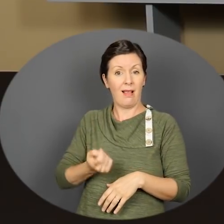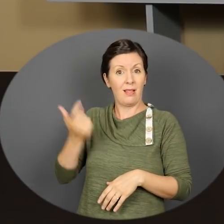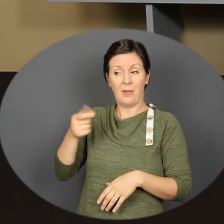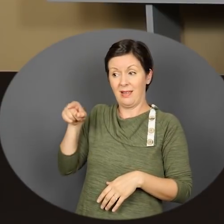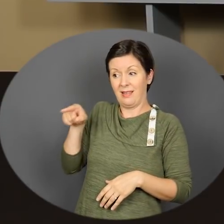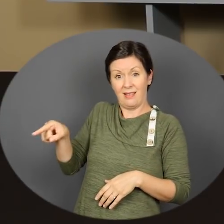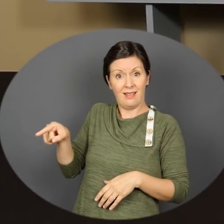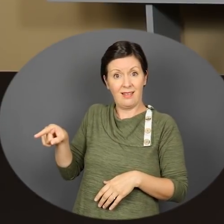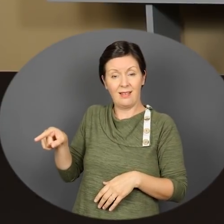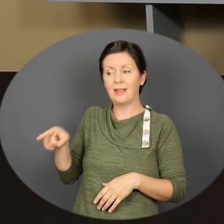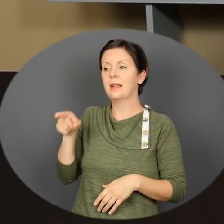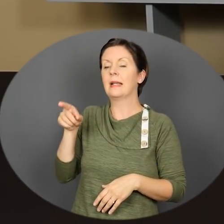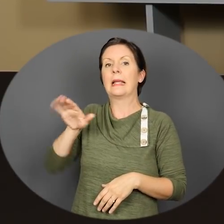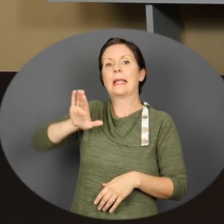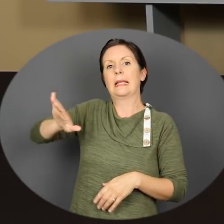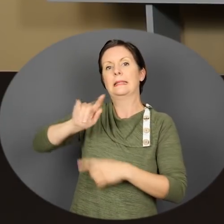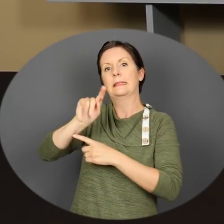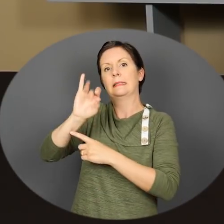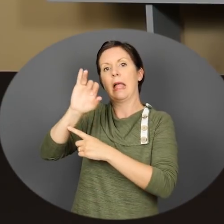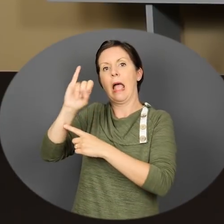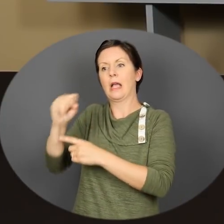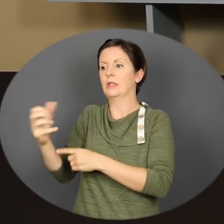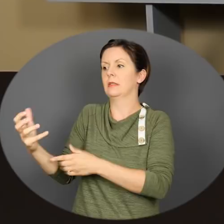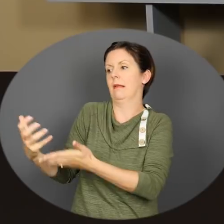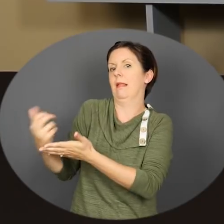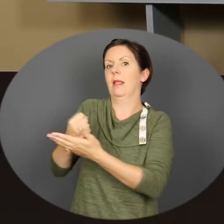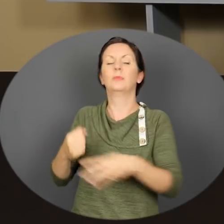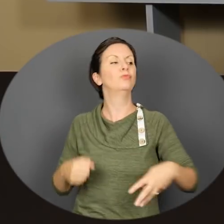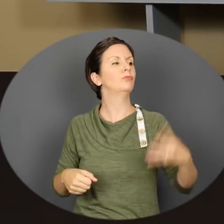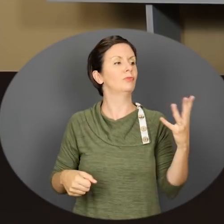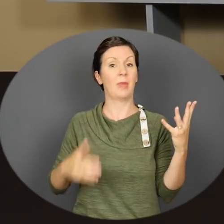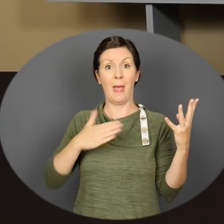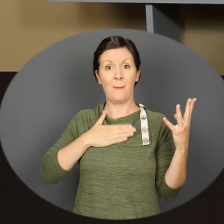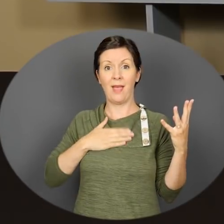can look through their path tiles and exchange any of your own for any that they have that